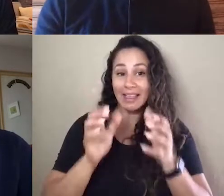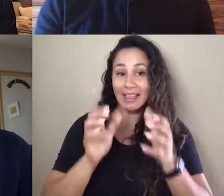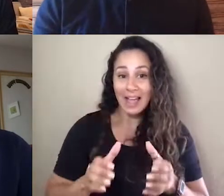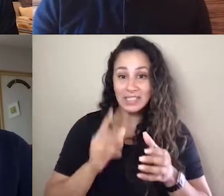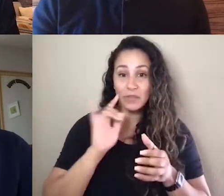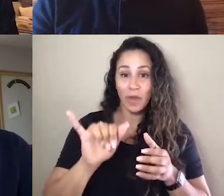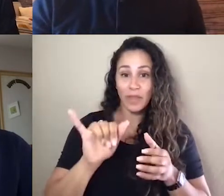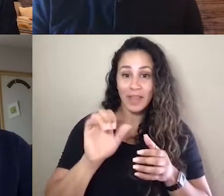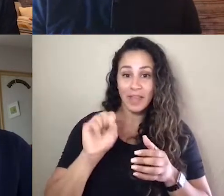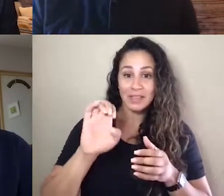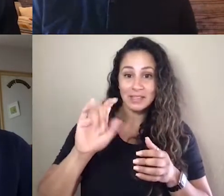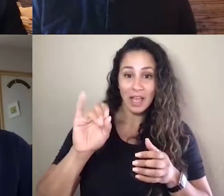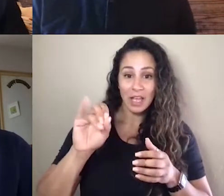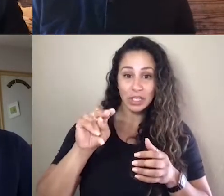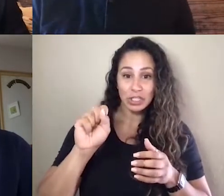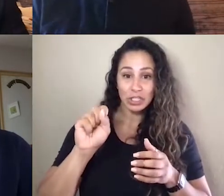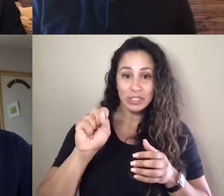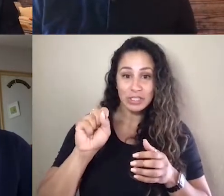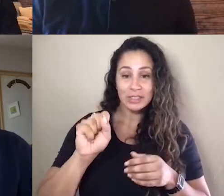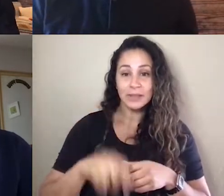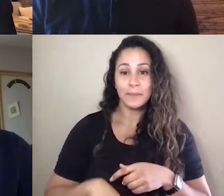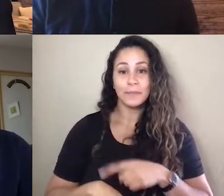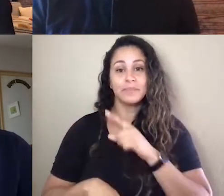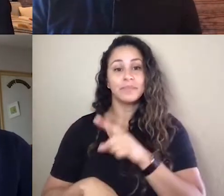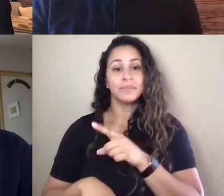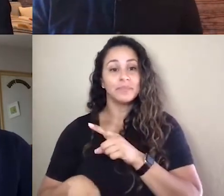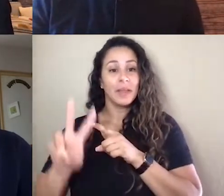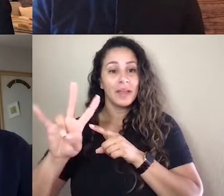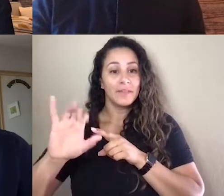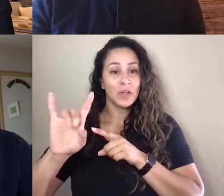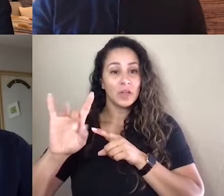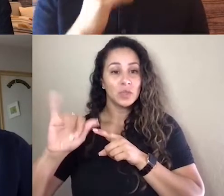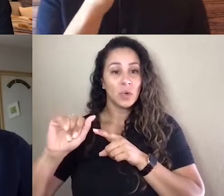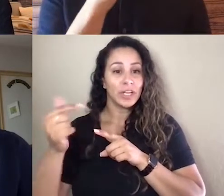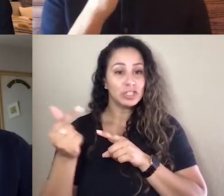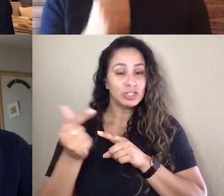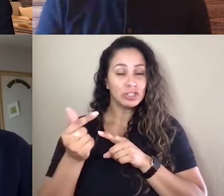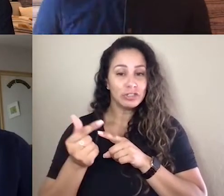YES. SO THAT FITS WITH THE FIRST QUESTION. TO SOME EXTENT.